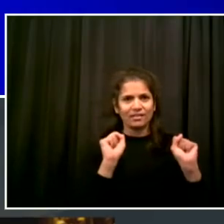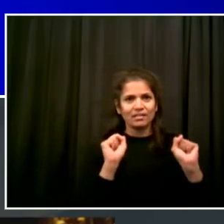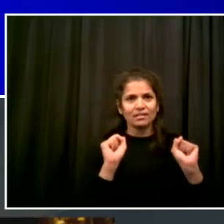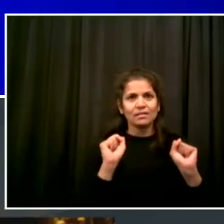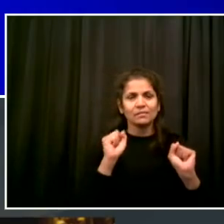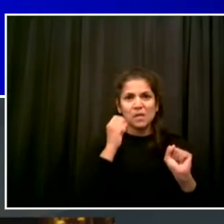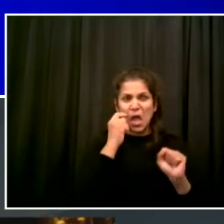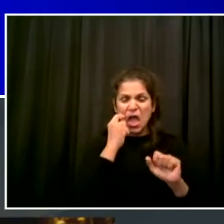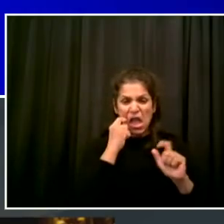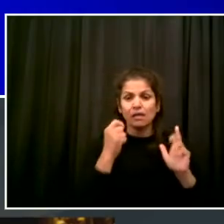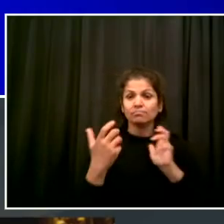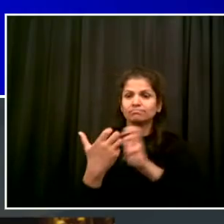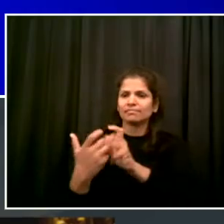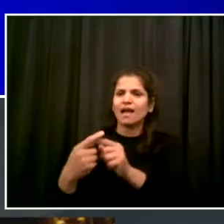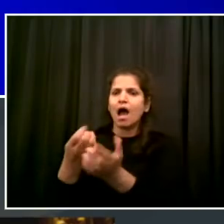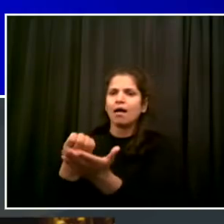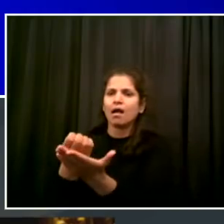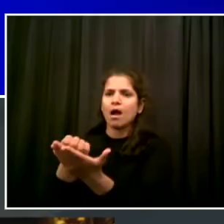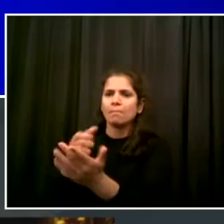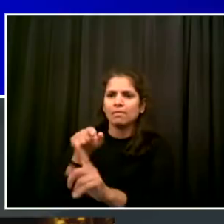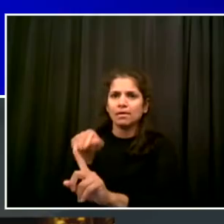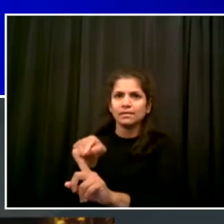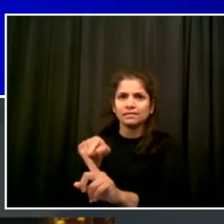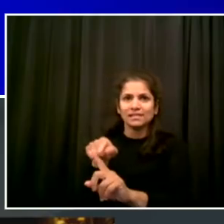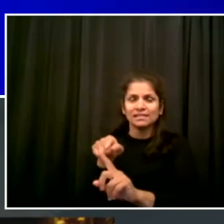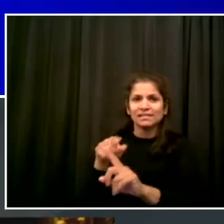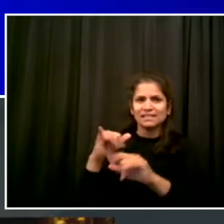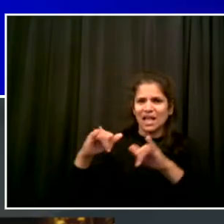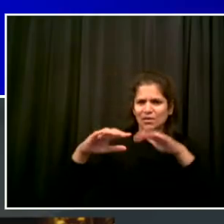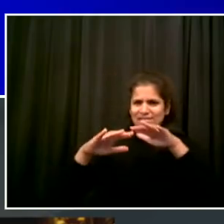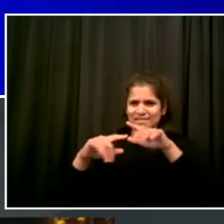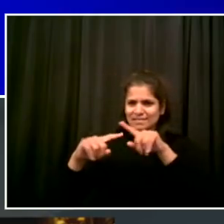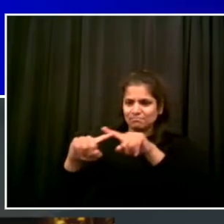CRUCIAL TO EVERYTHING IN ERSTART AND IN